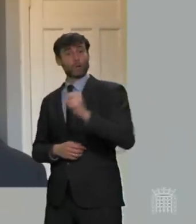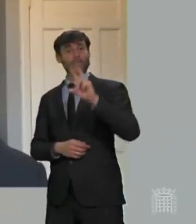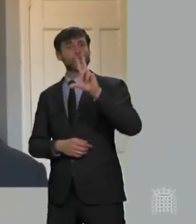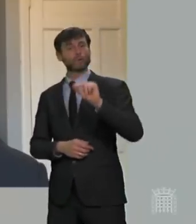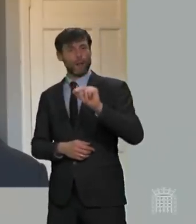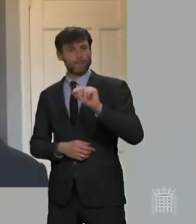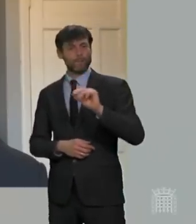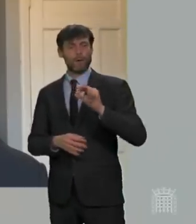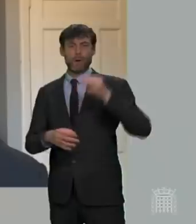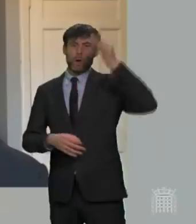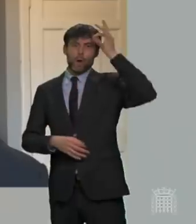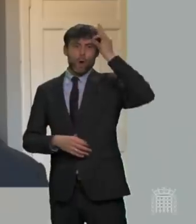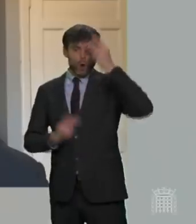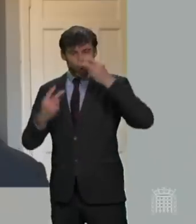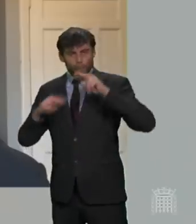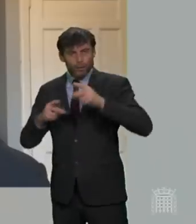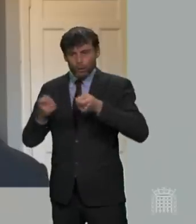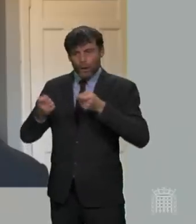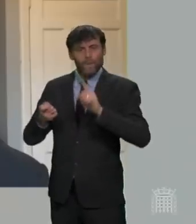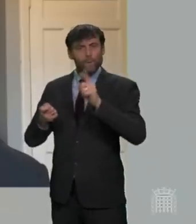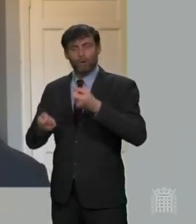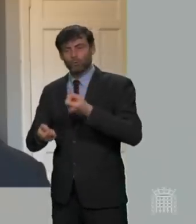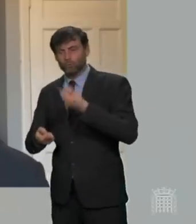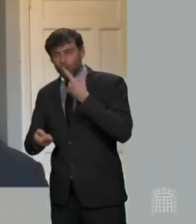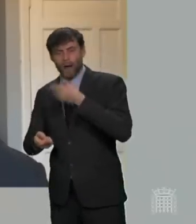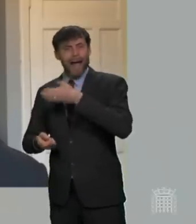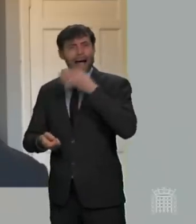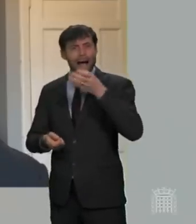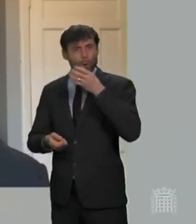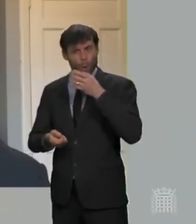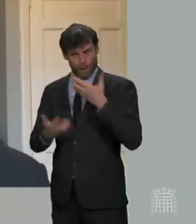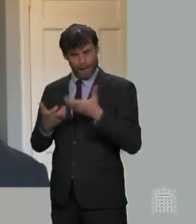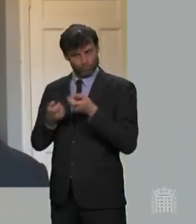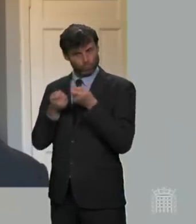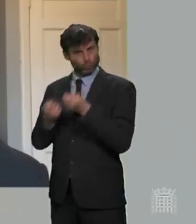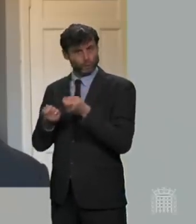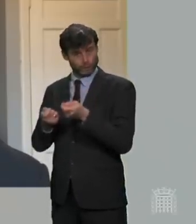drug addiction treatment was taken out of the NHS and handed to local authorities,